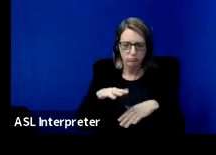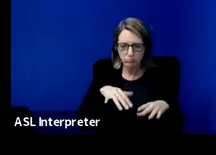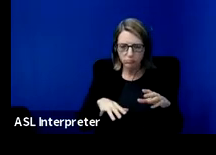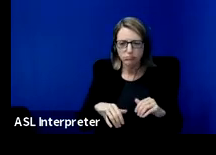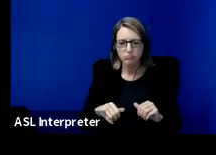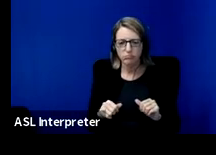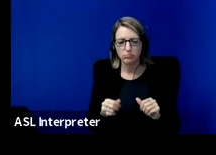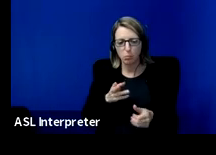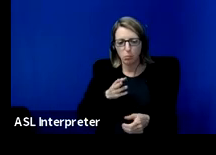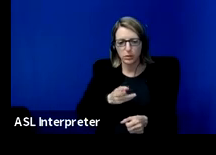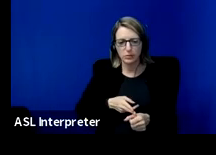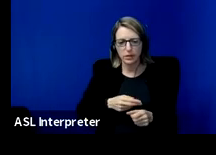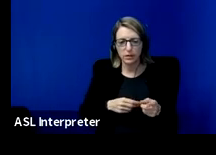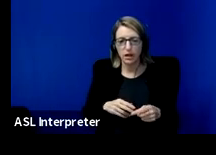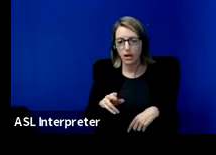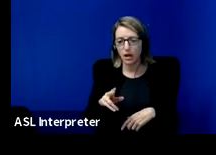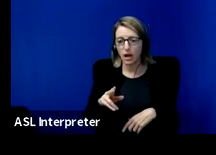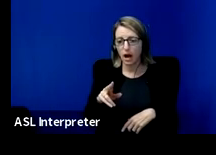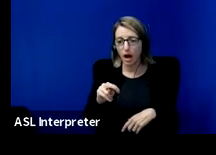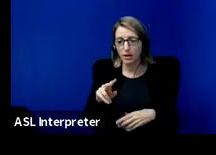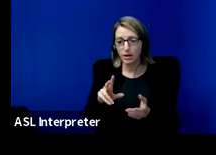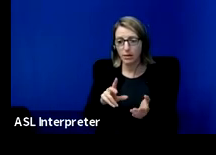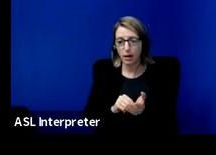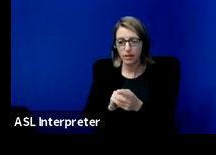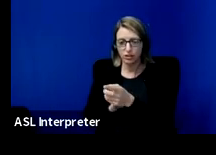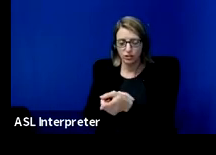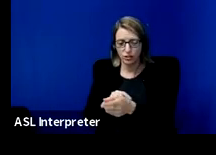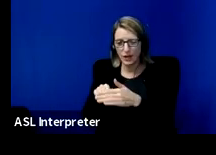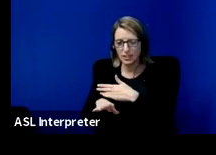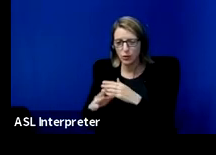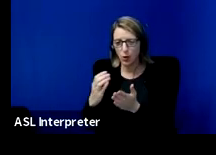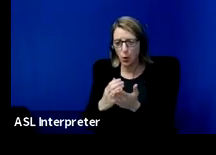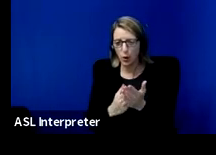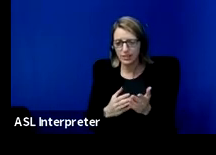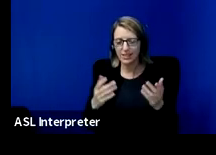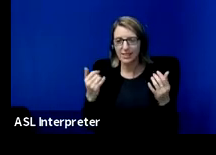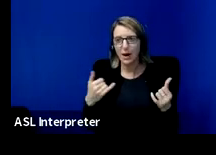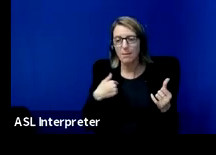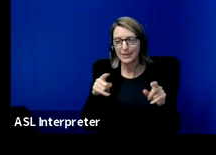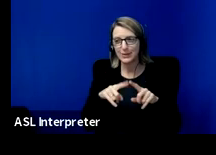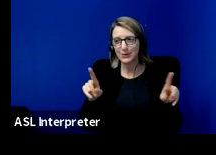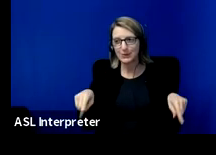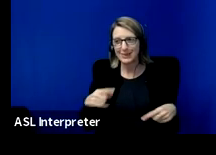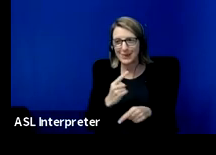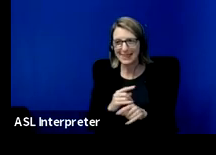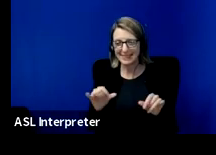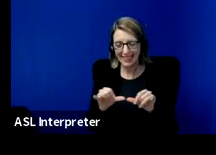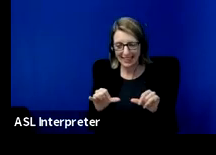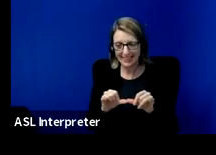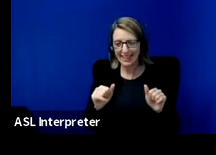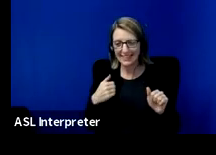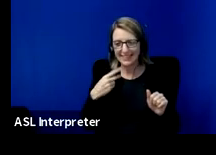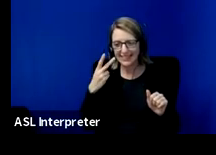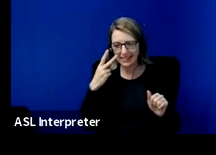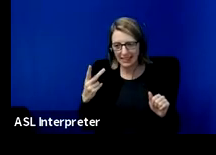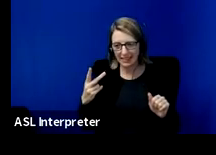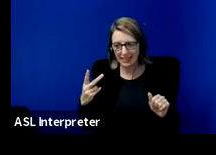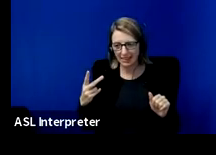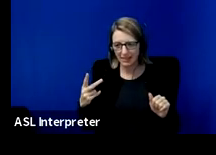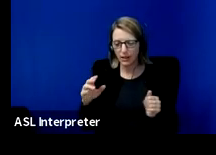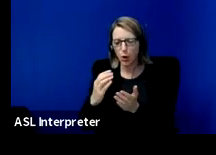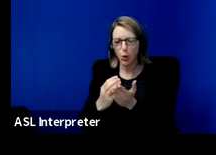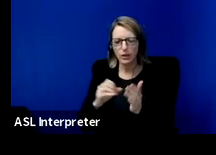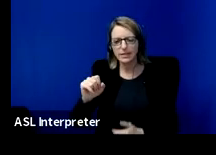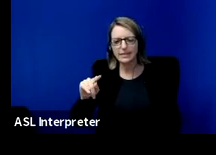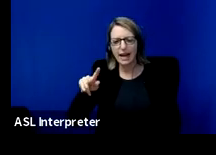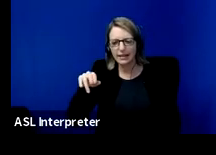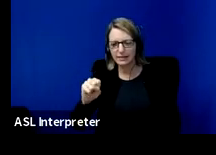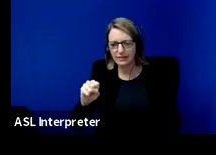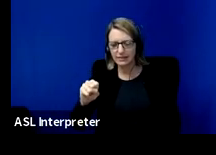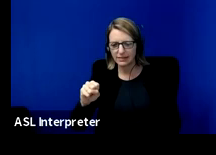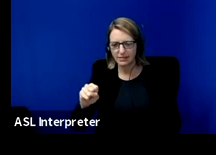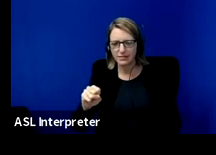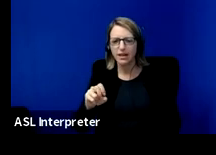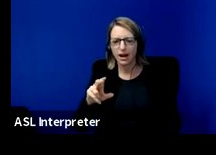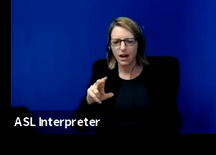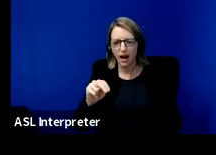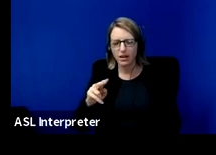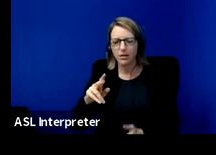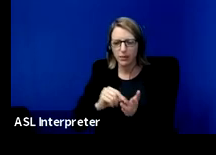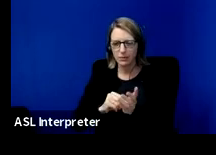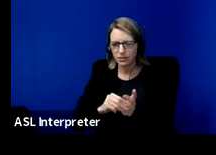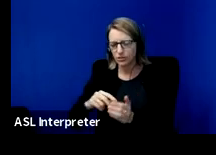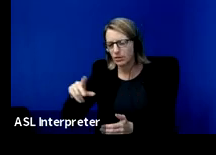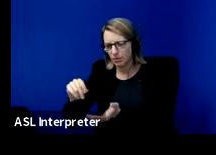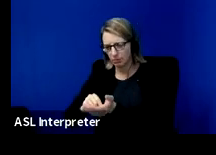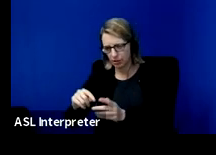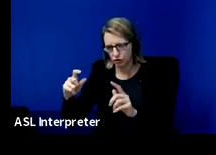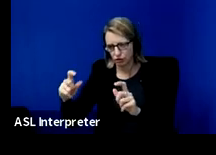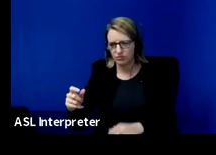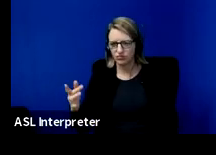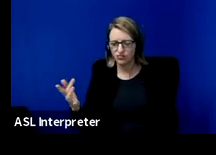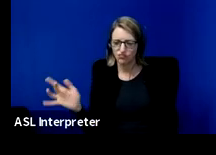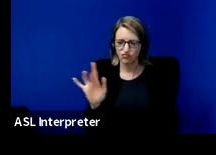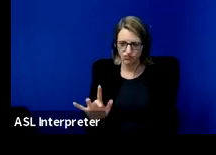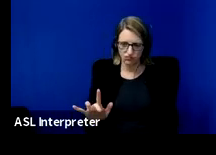ESD 112-- Kristina Wambold: To unpublish it, I need to go into the course and now that my screens, the right size. I can see my book unpublished and published but within at the top right hand corner. So I can go ahead and unpublished this now.